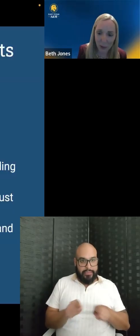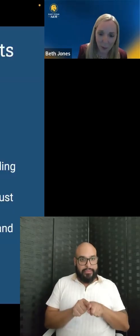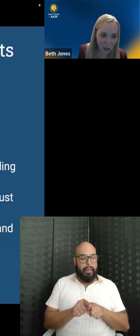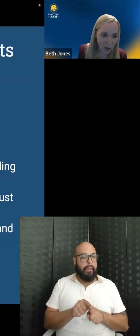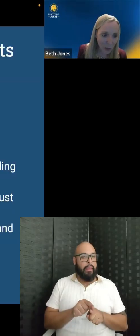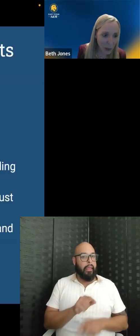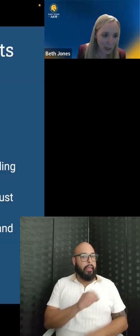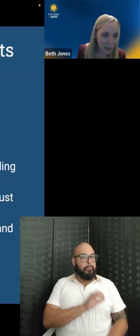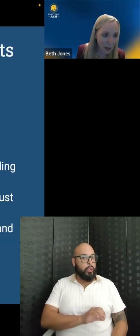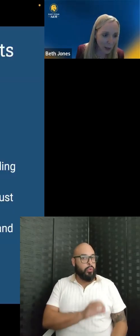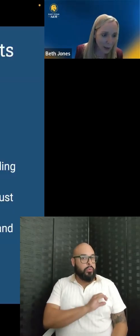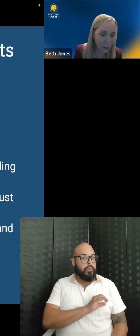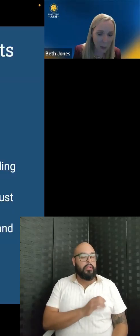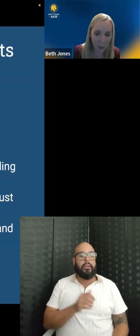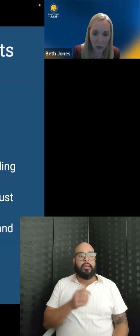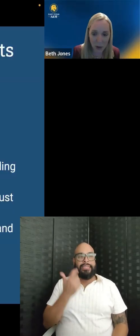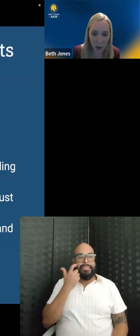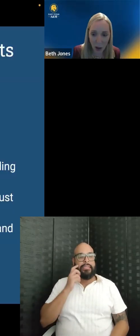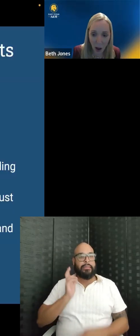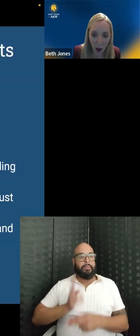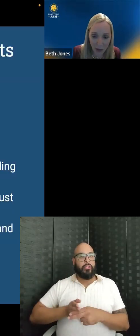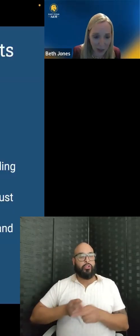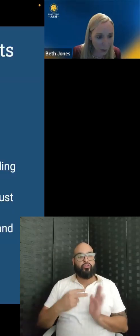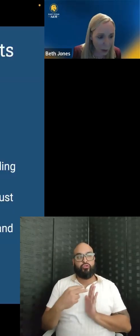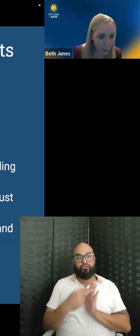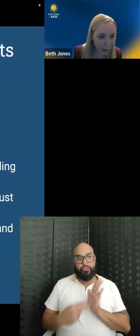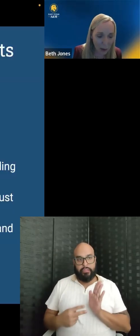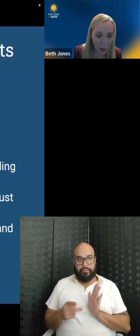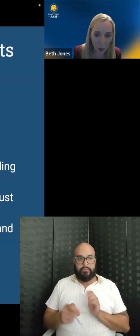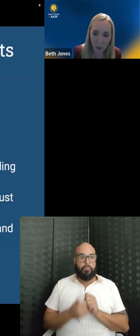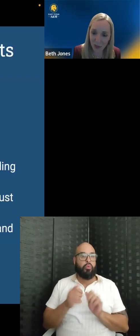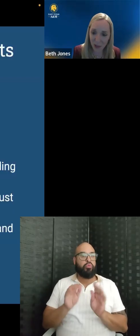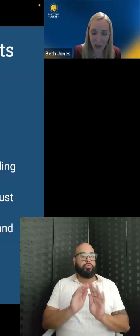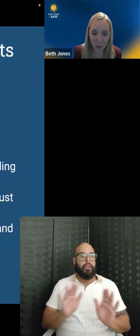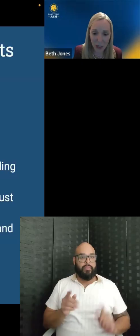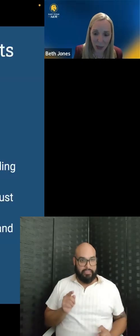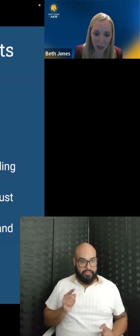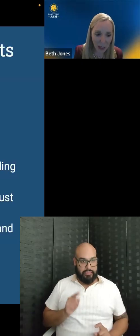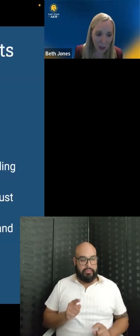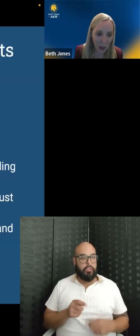I mentioned the reading, and that may be the most obvious one, but you know, difficulty with spelling.